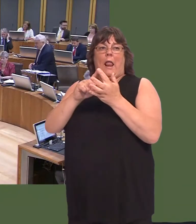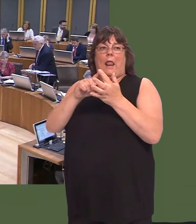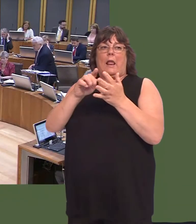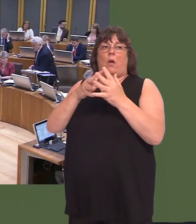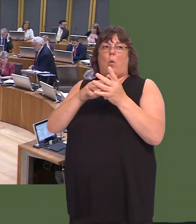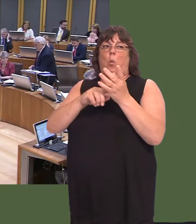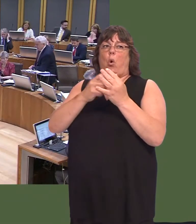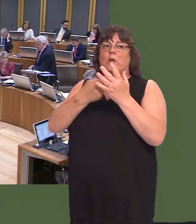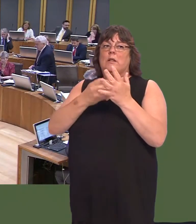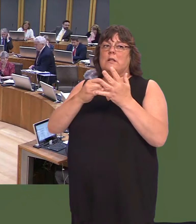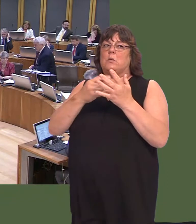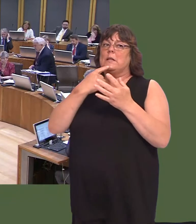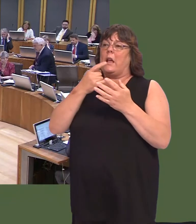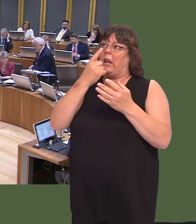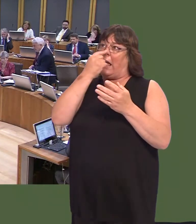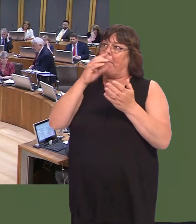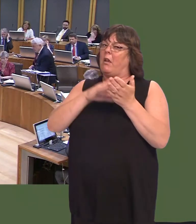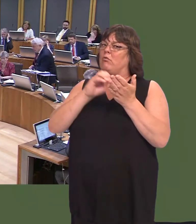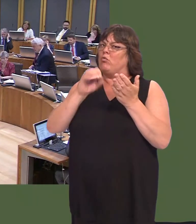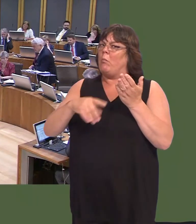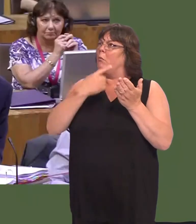Carwyn Jones: We have to ensure that there is balance.